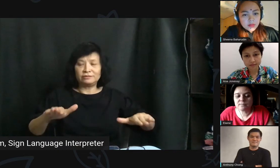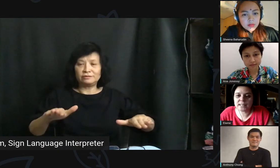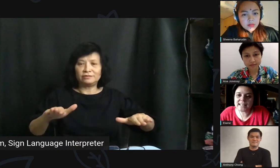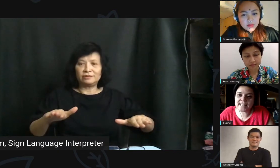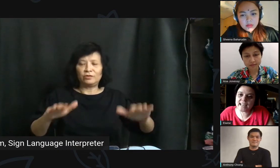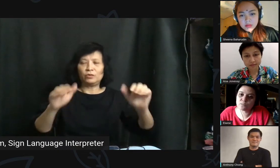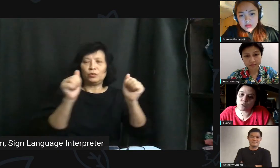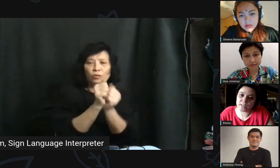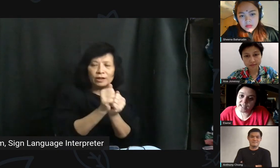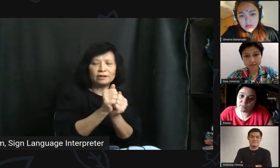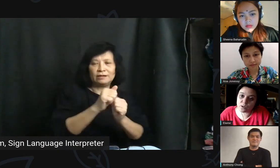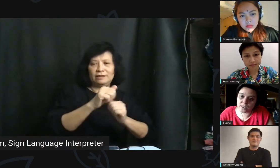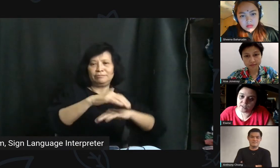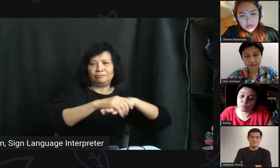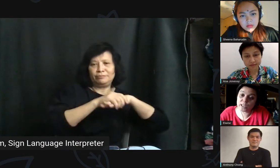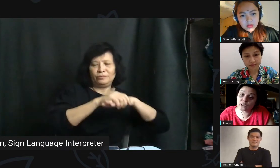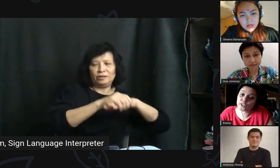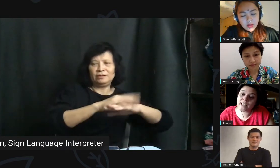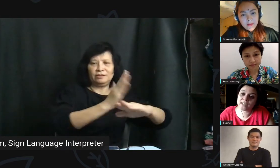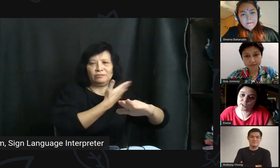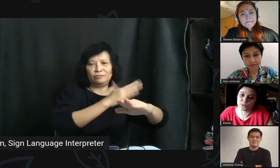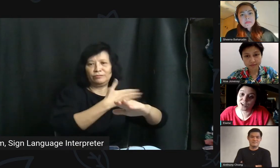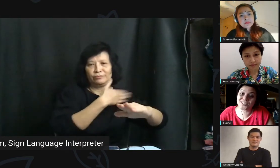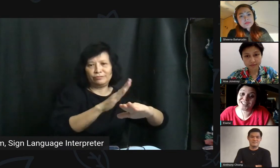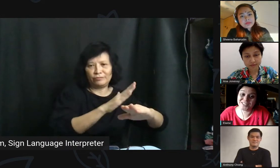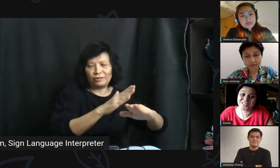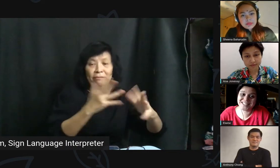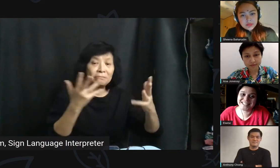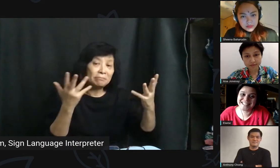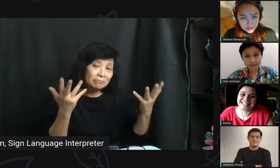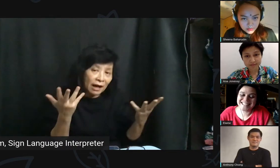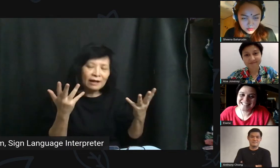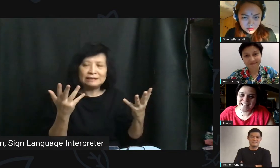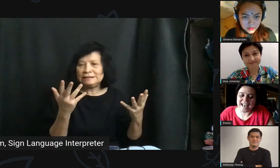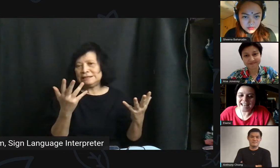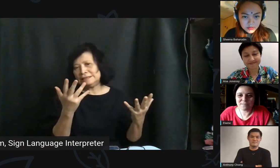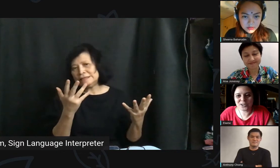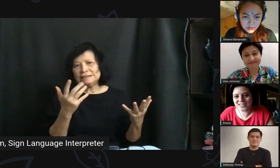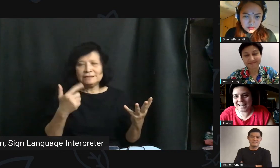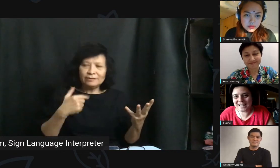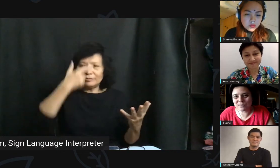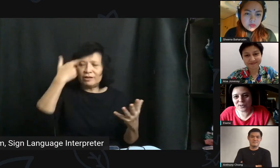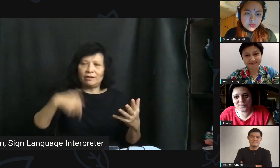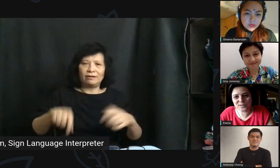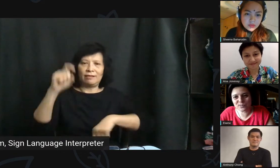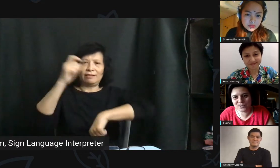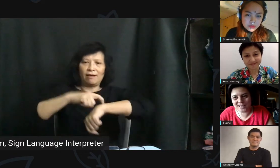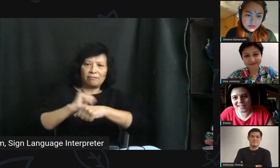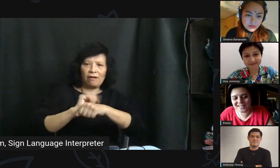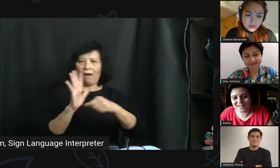But in the end, what we did was, we learned how to do it ourselves and I’m not saying it’s a perfect process.